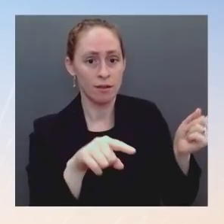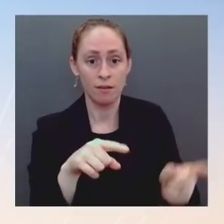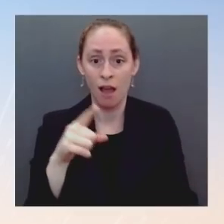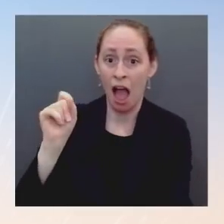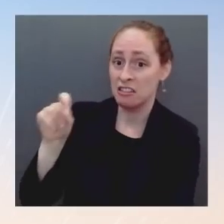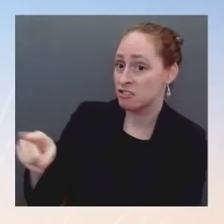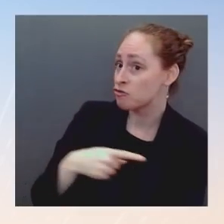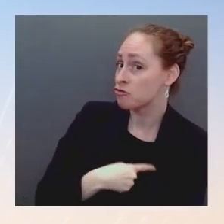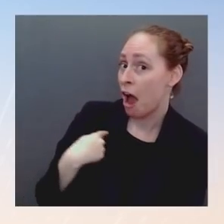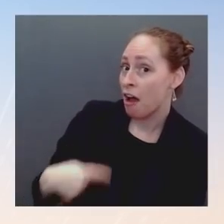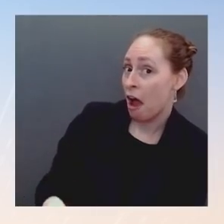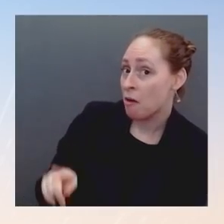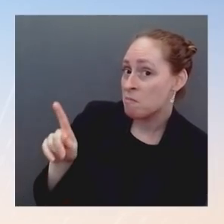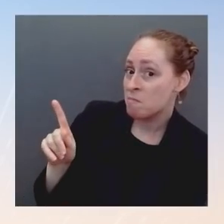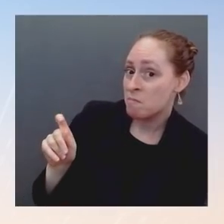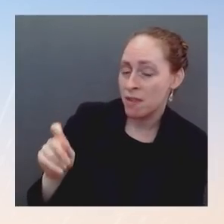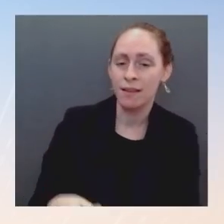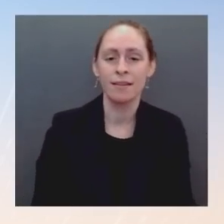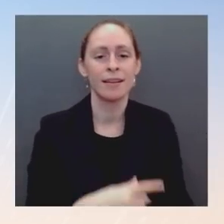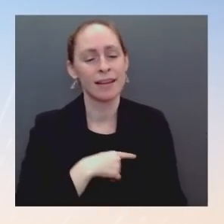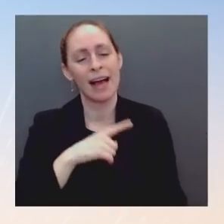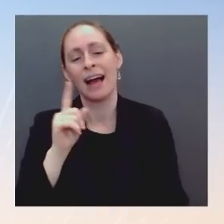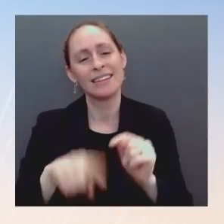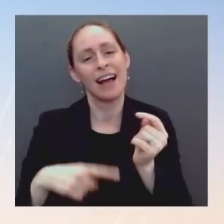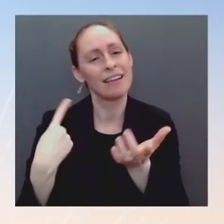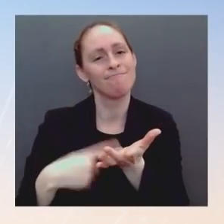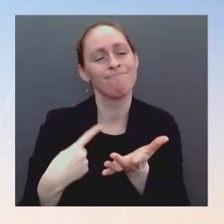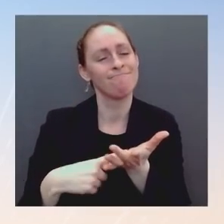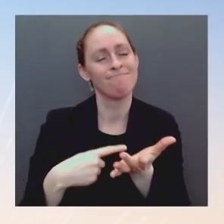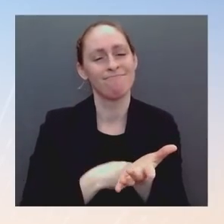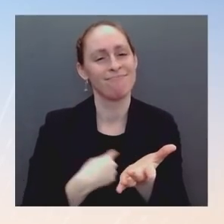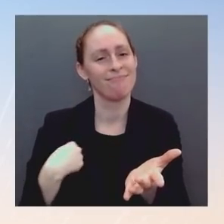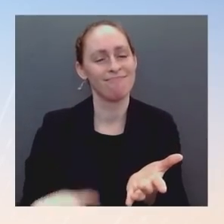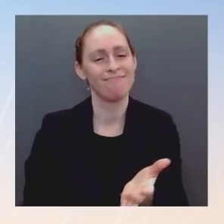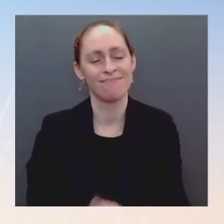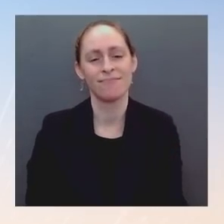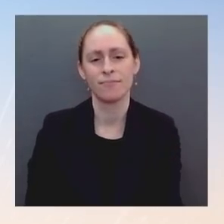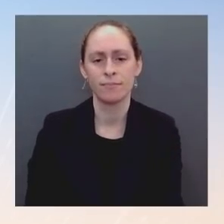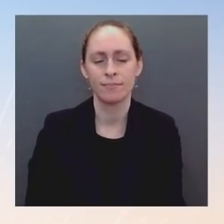Obviously, we would encourage any country in the world to be part of an effort to deescalate,